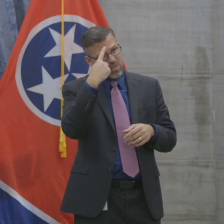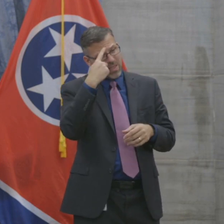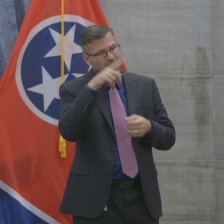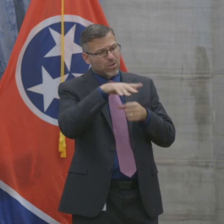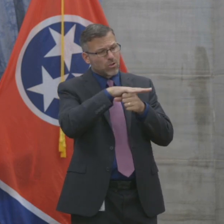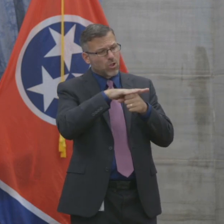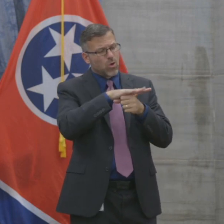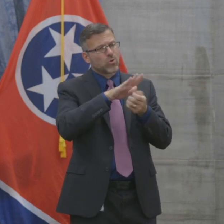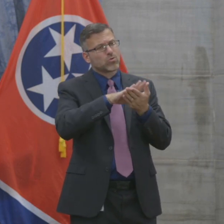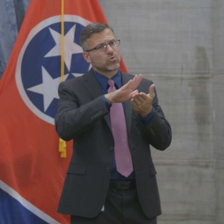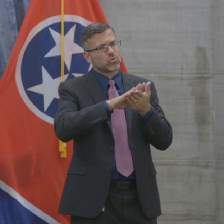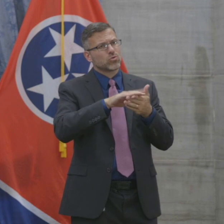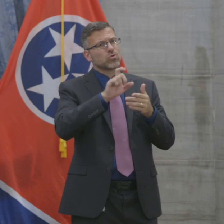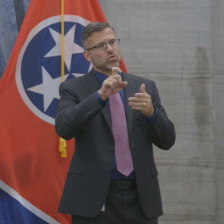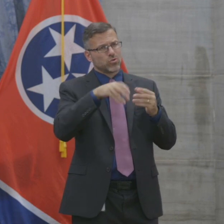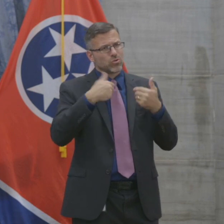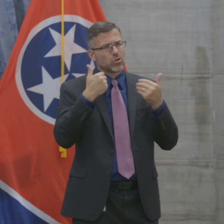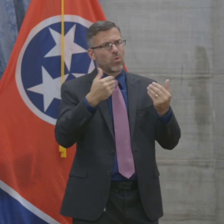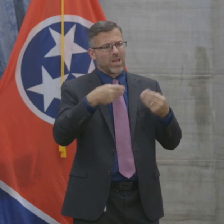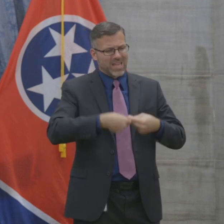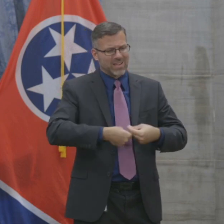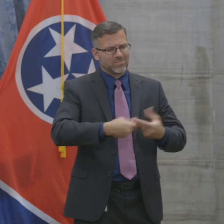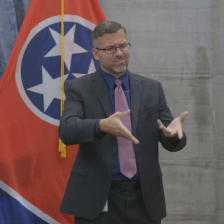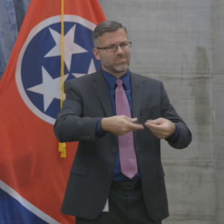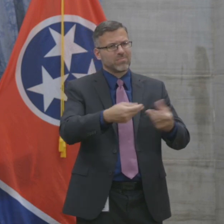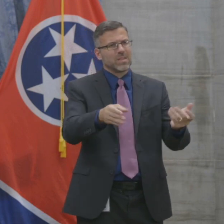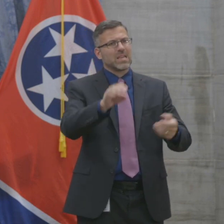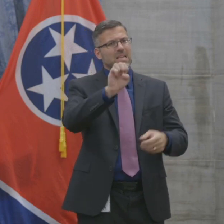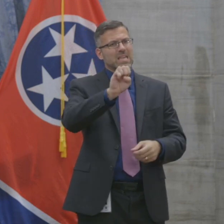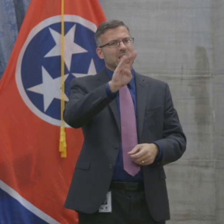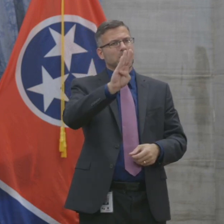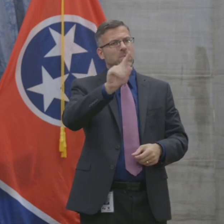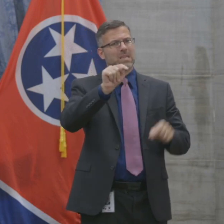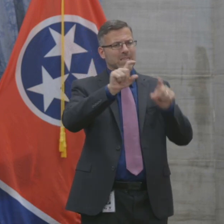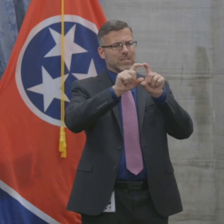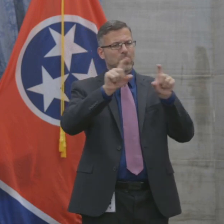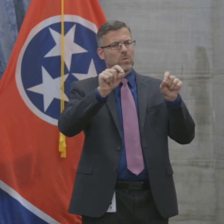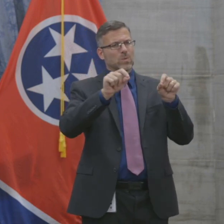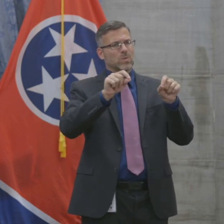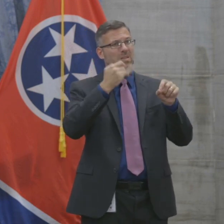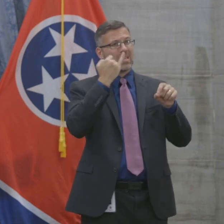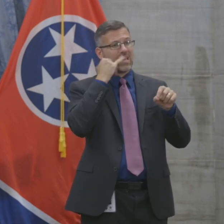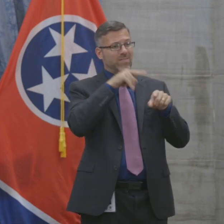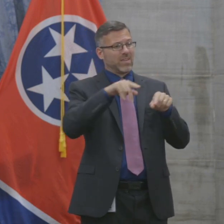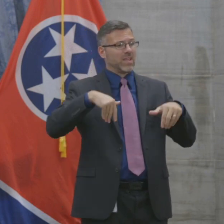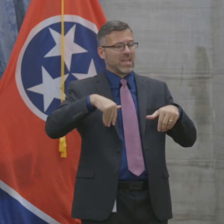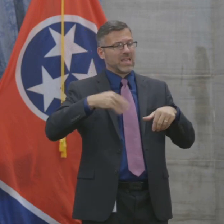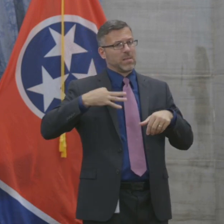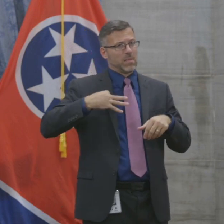Education does not maintain the addresses of individual students and families. That's at the local level. We're working with